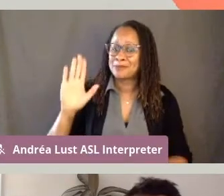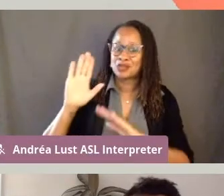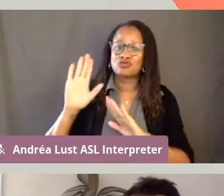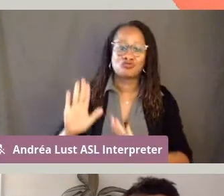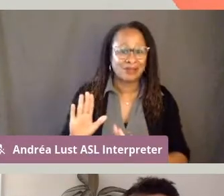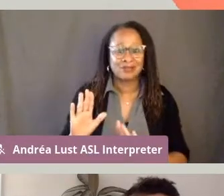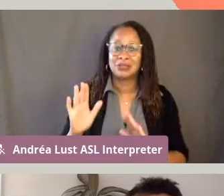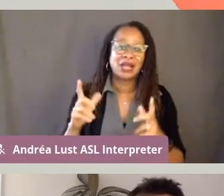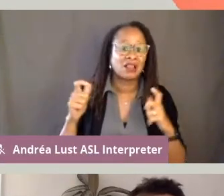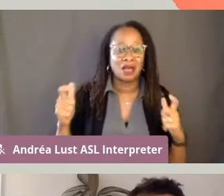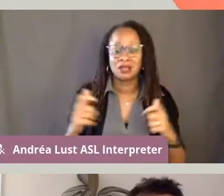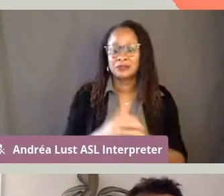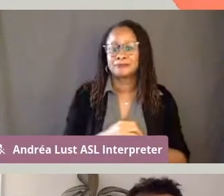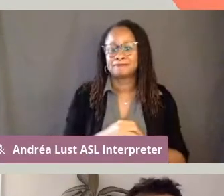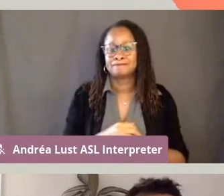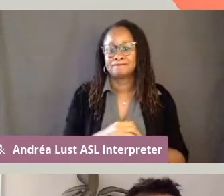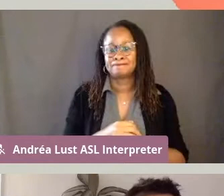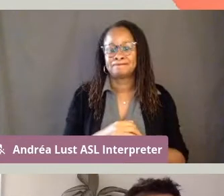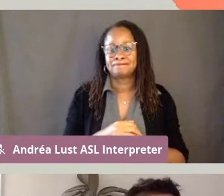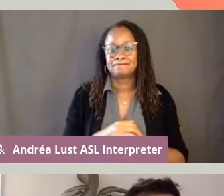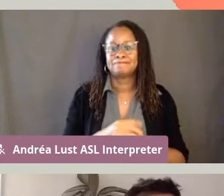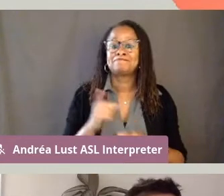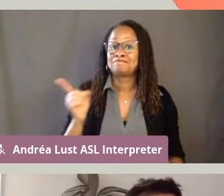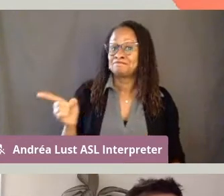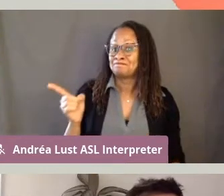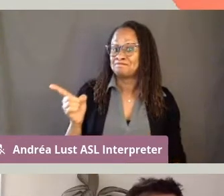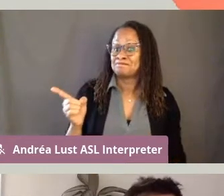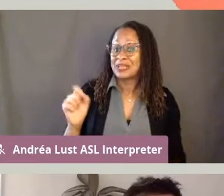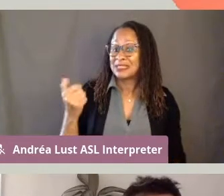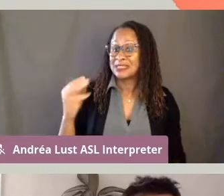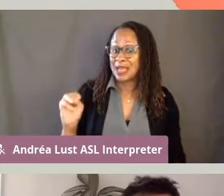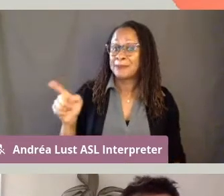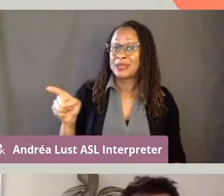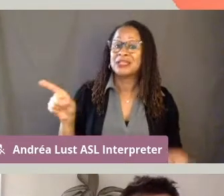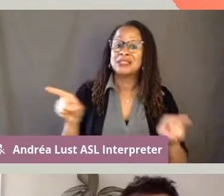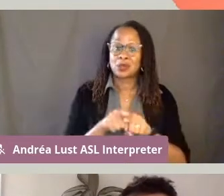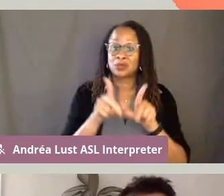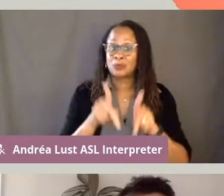And he was also someone who believed deeply in mentorship.